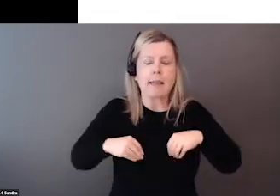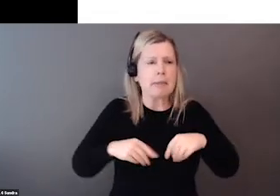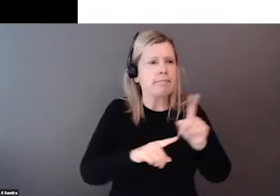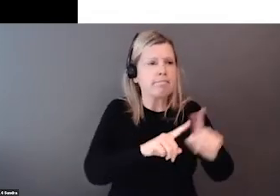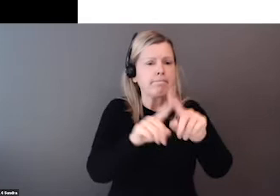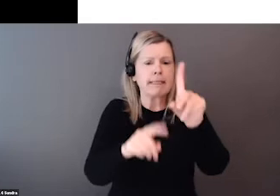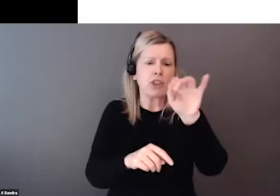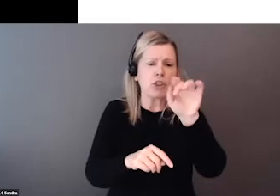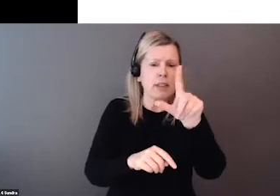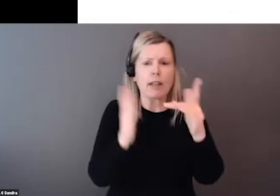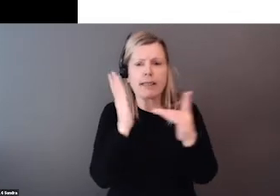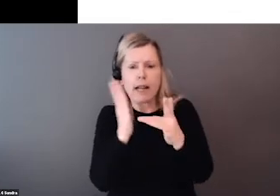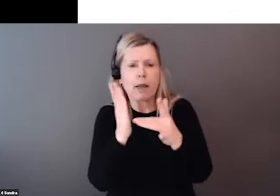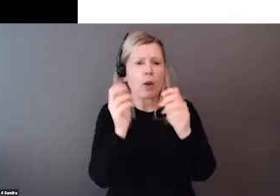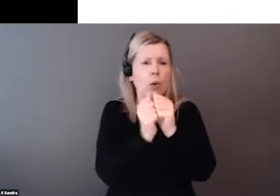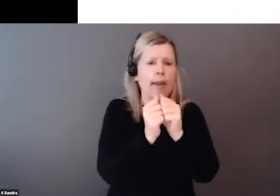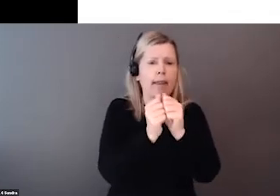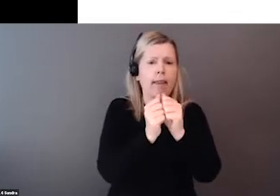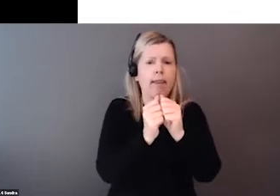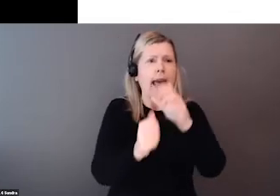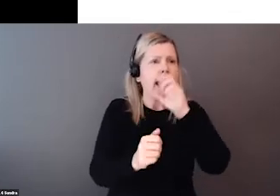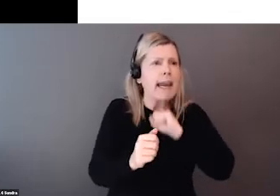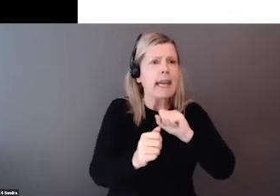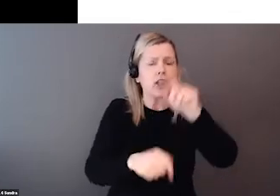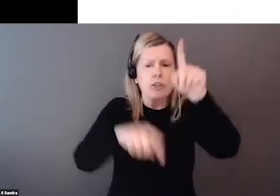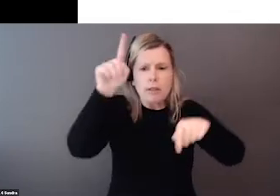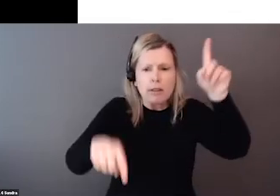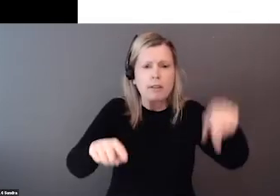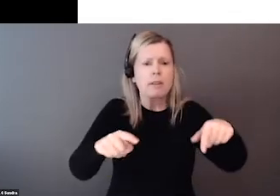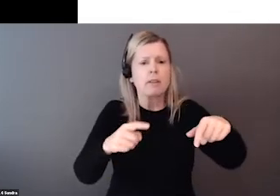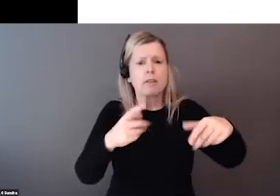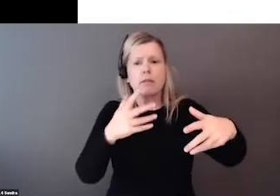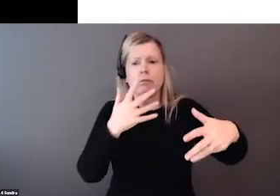coupled with sociodemographic changes, sociopolitical shifts and ecological changes.